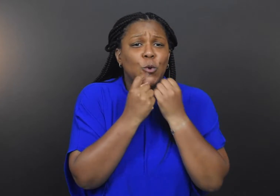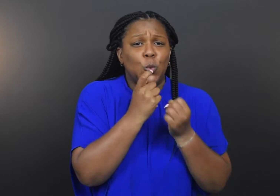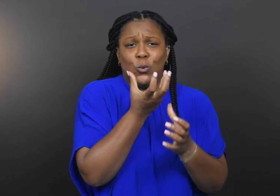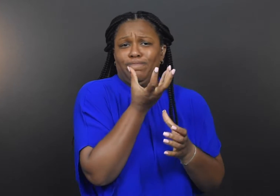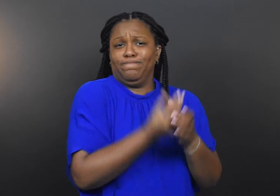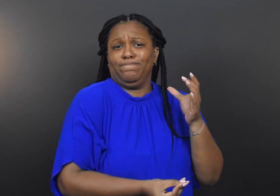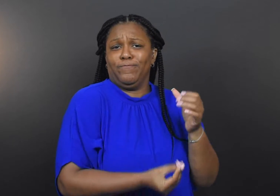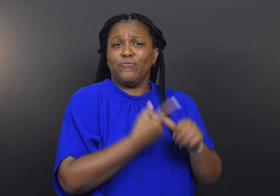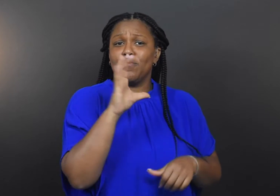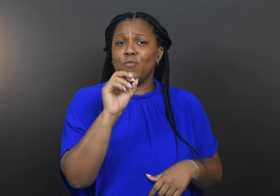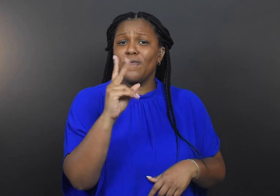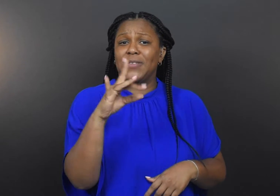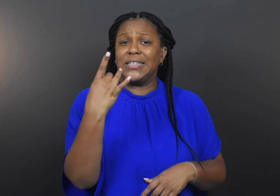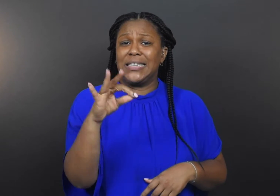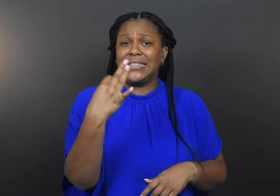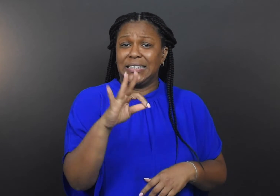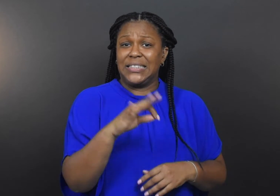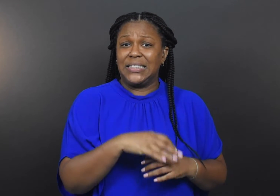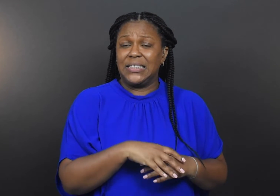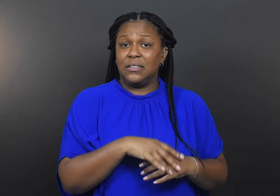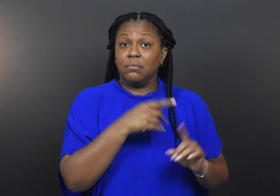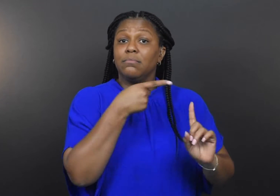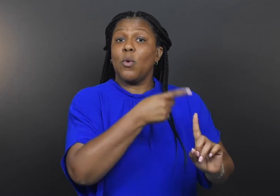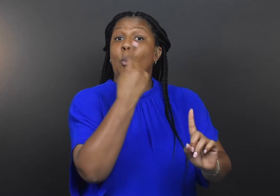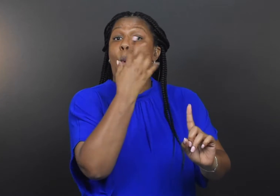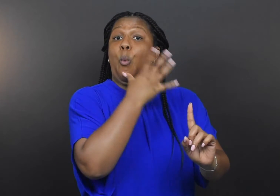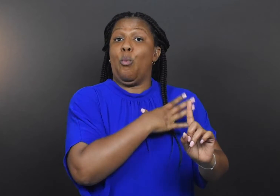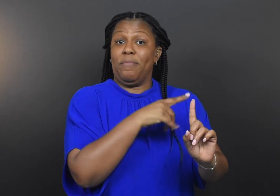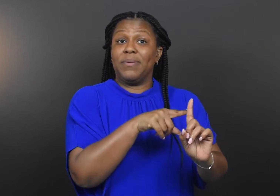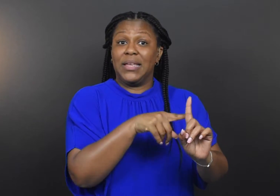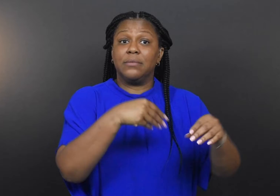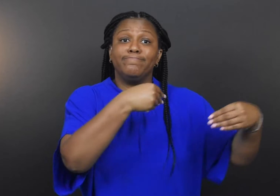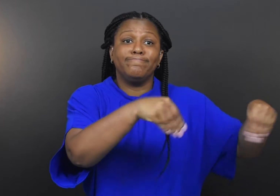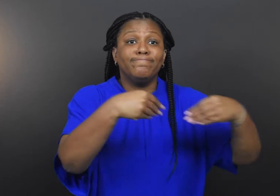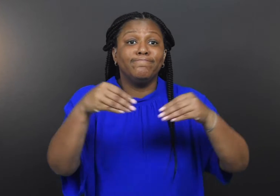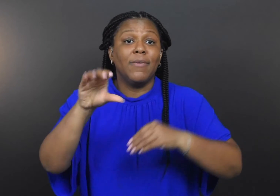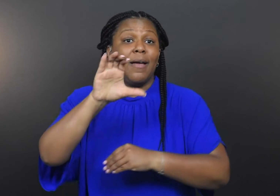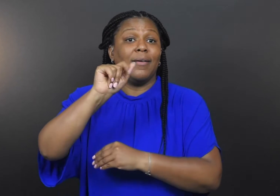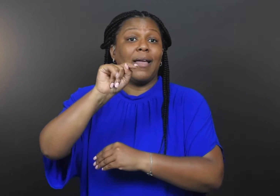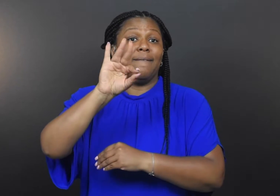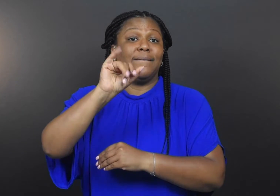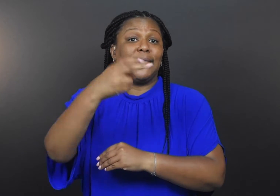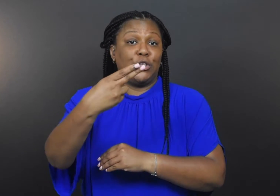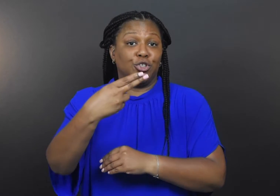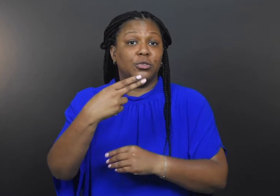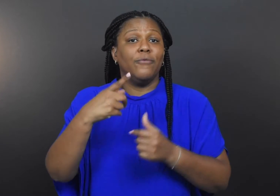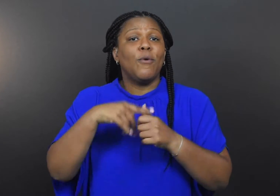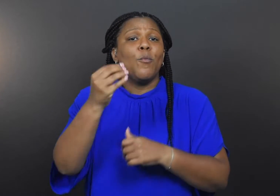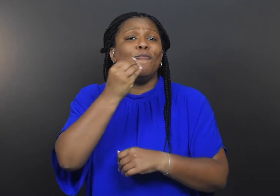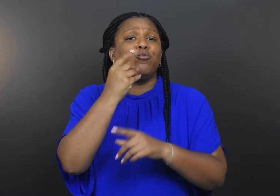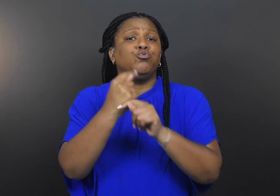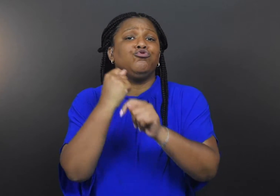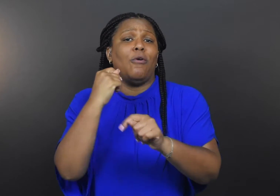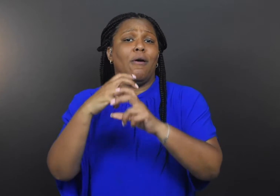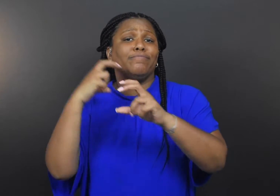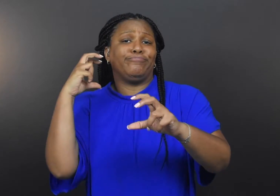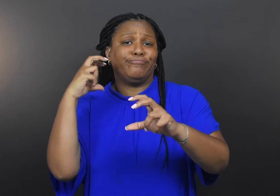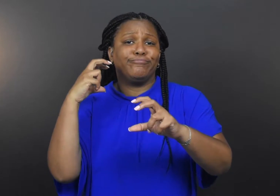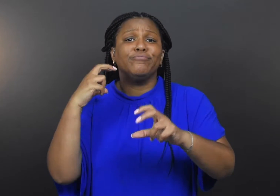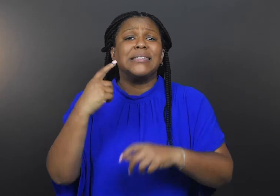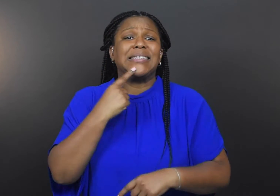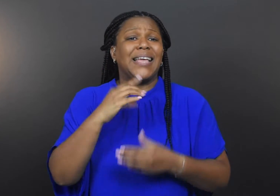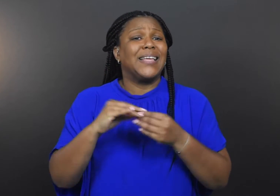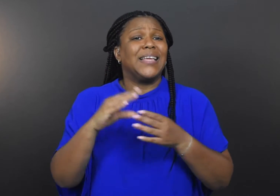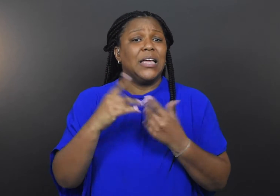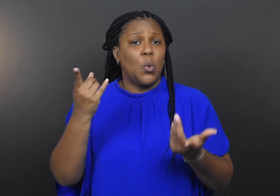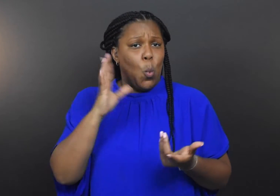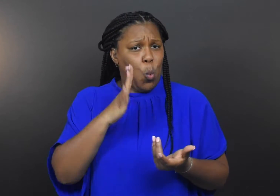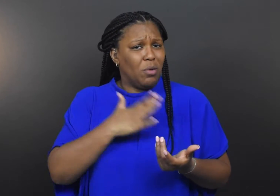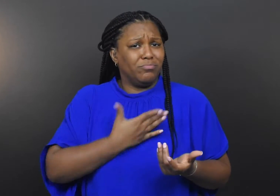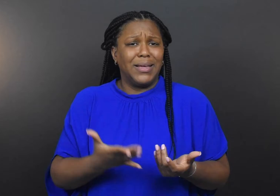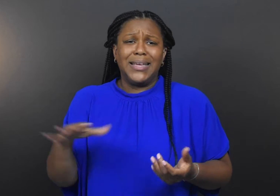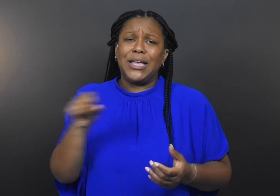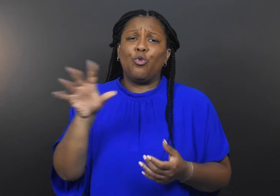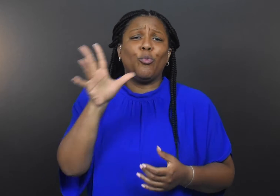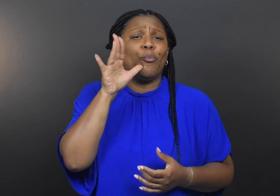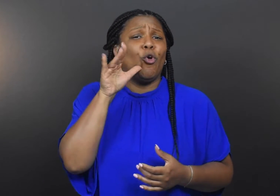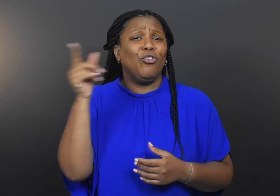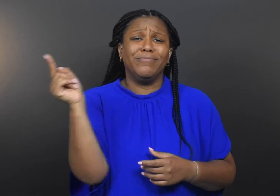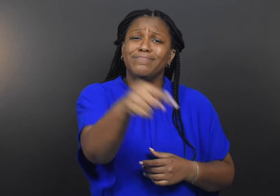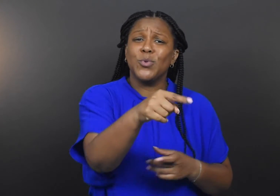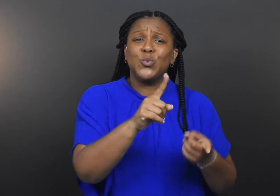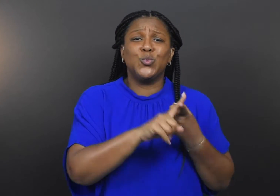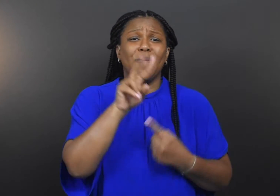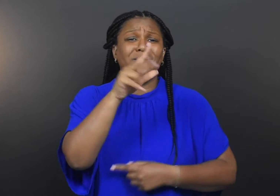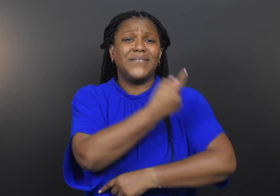There, a woman selling catfish from a food truck said she would get her mother vaccinated,